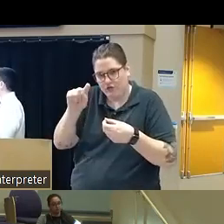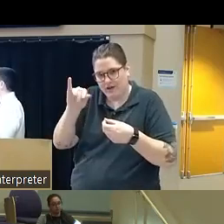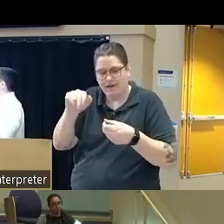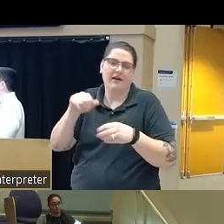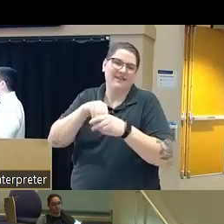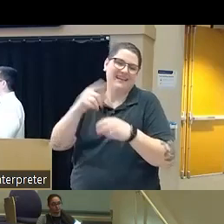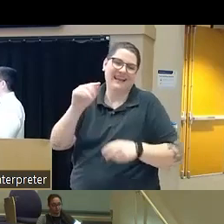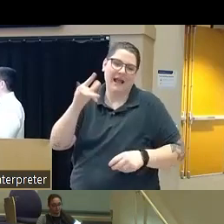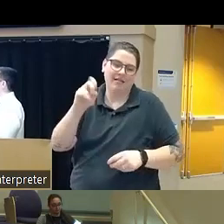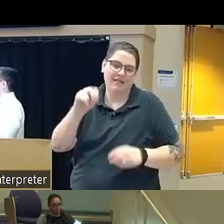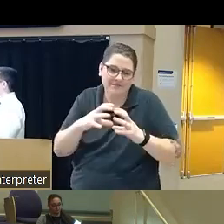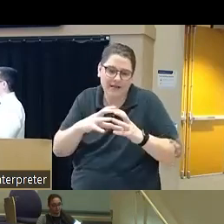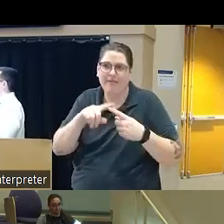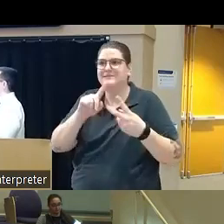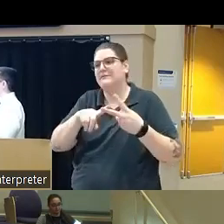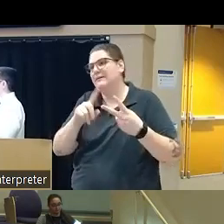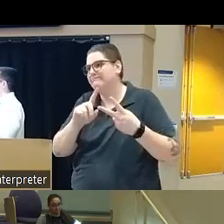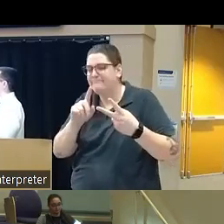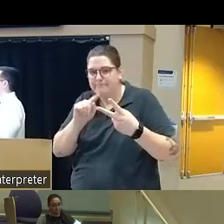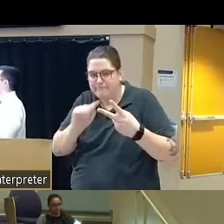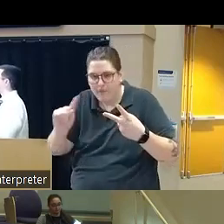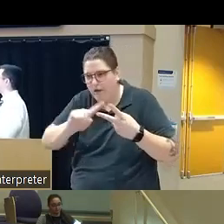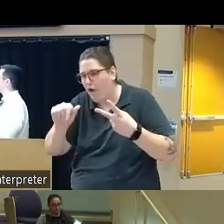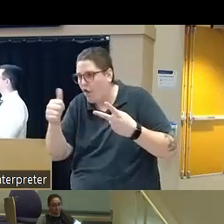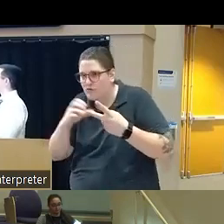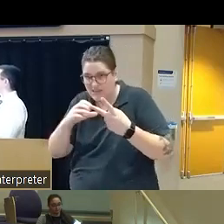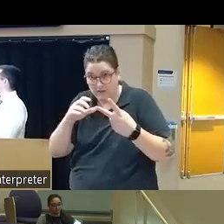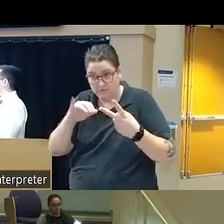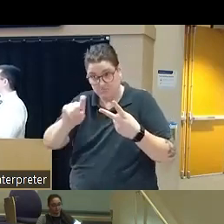and the bipolar cells you know is that possible that that's going on here too